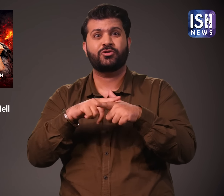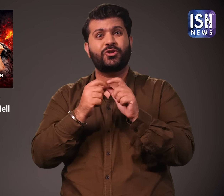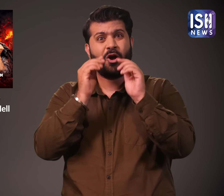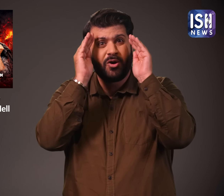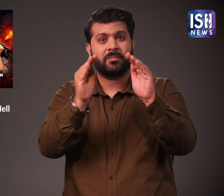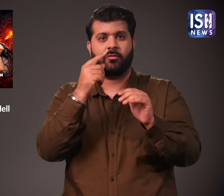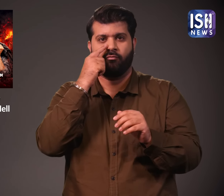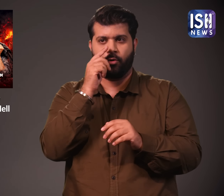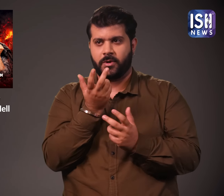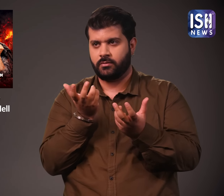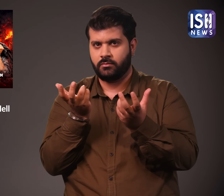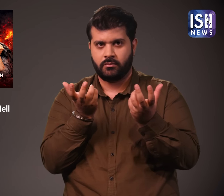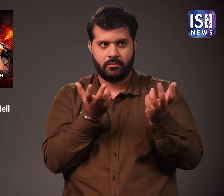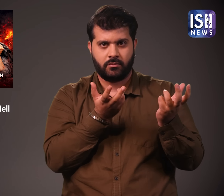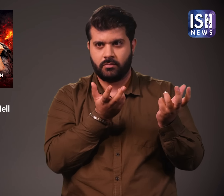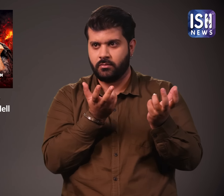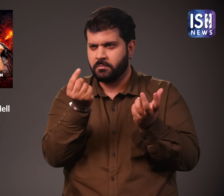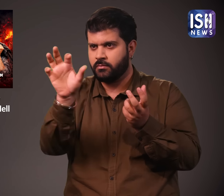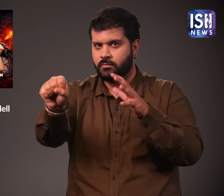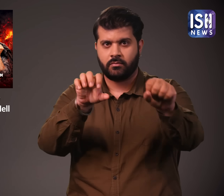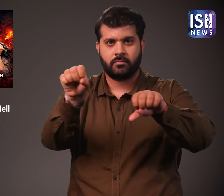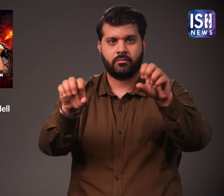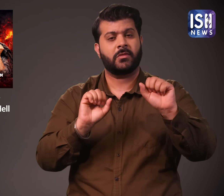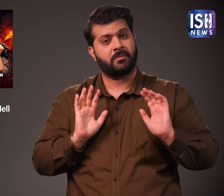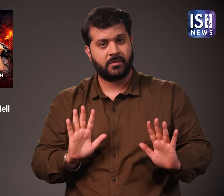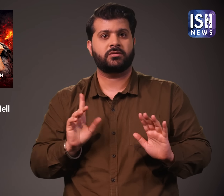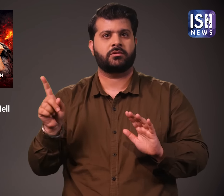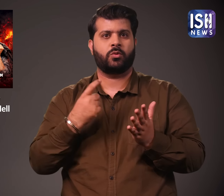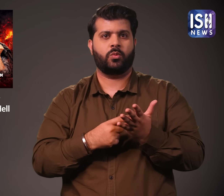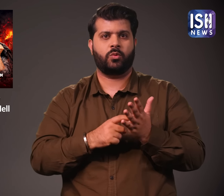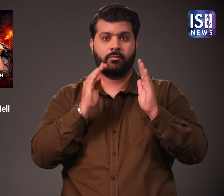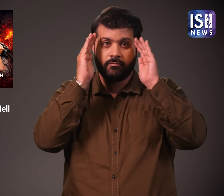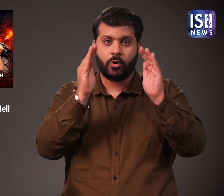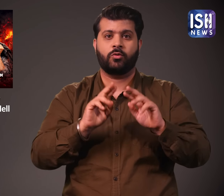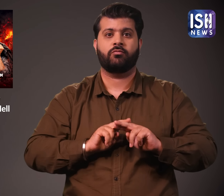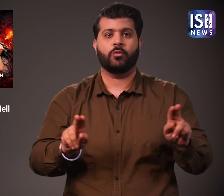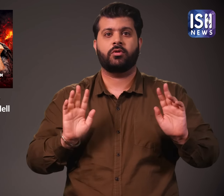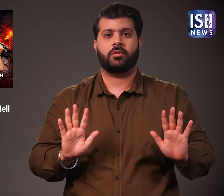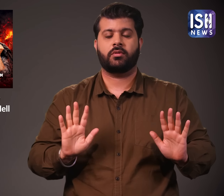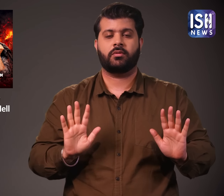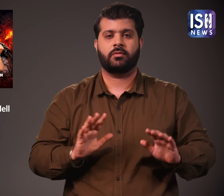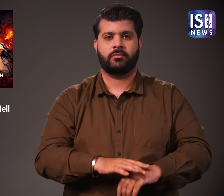Their job was to monitor women’s clothing and behavior and ensure rules were being followed.